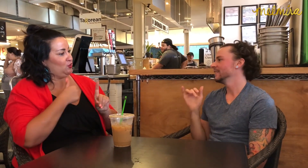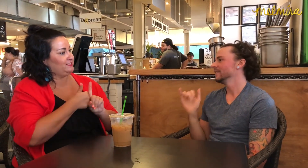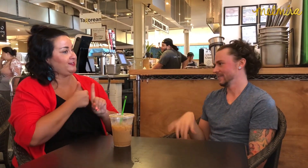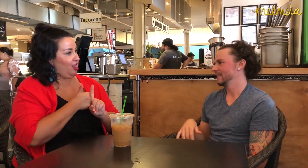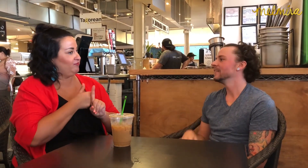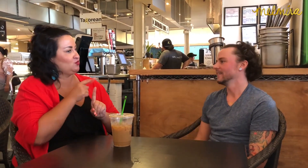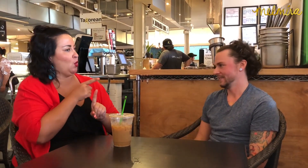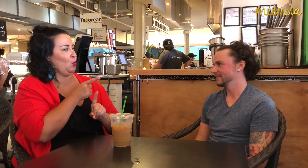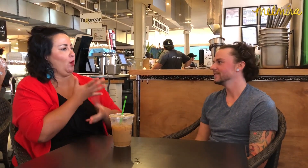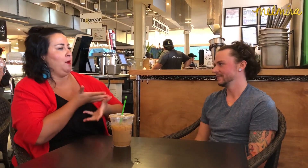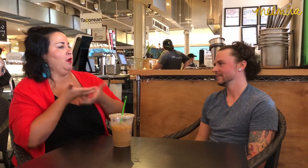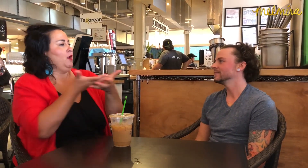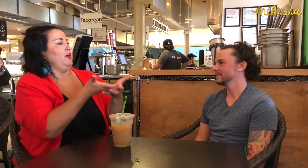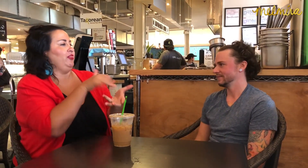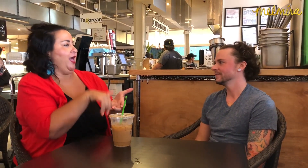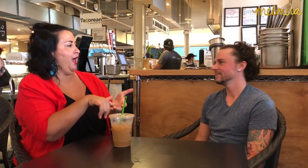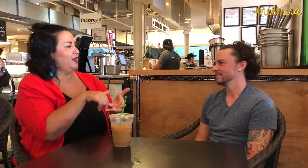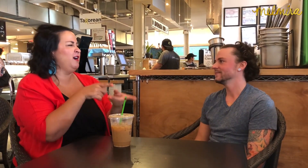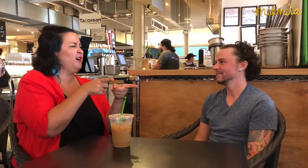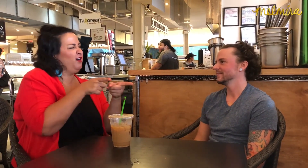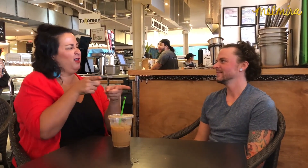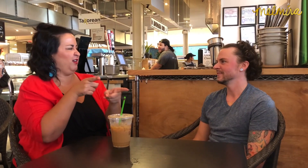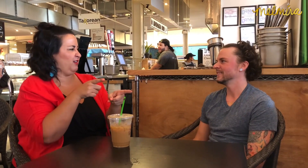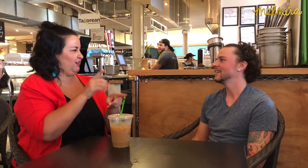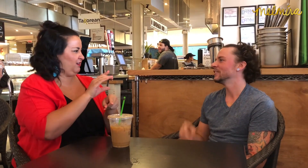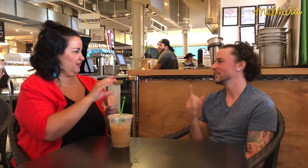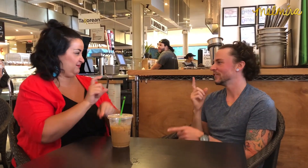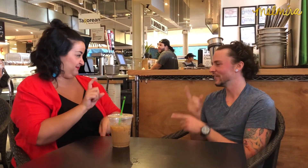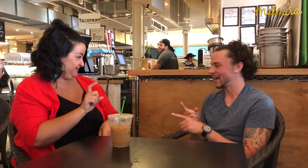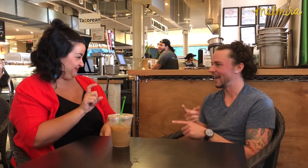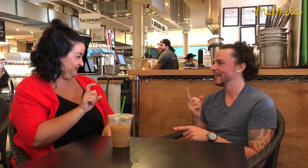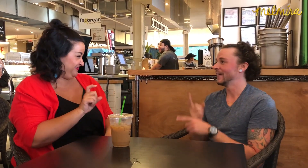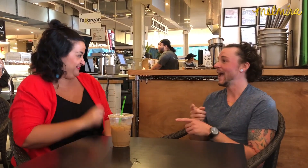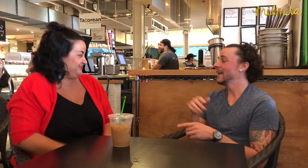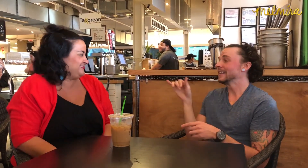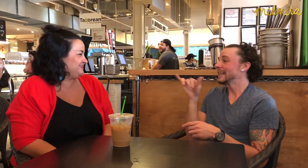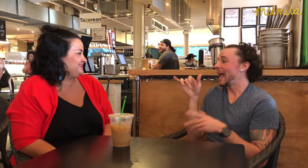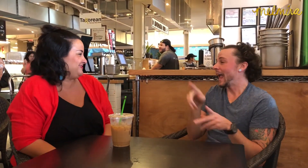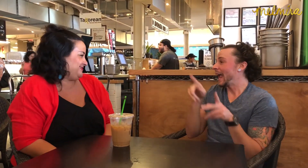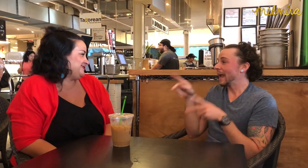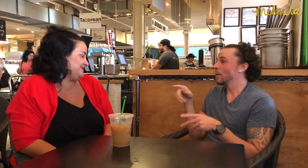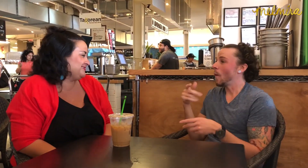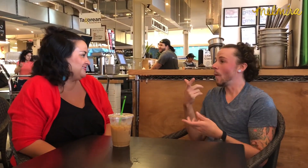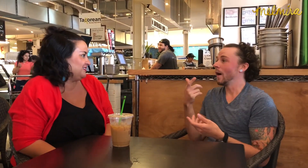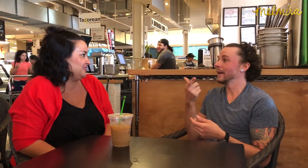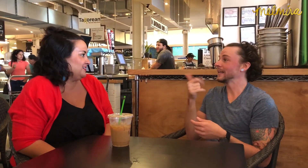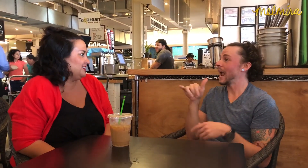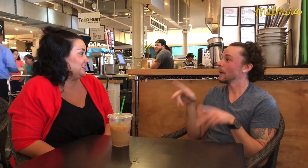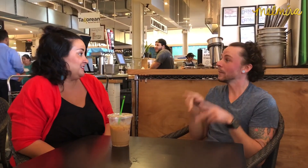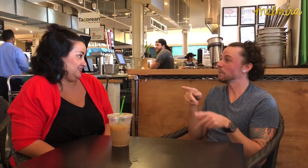you mocked it? Right, right and it's the same as people